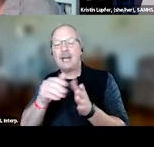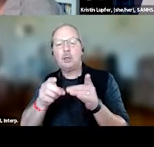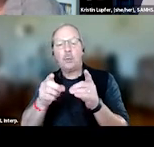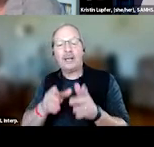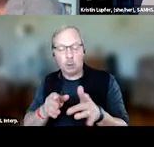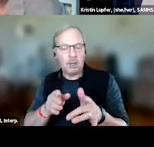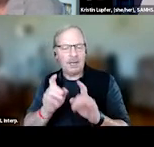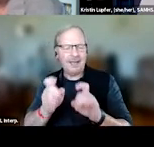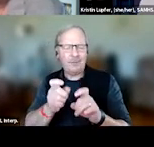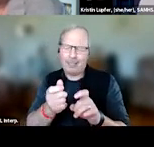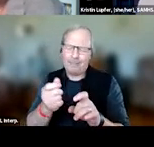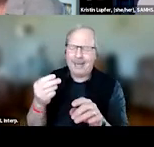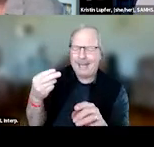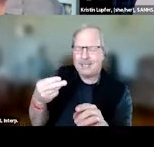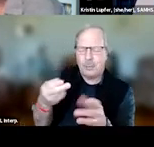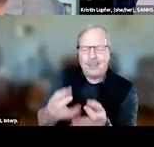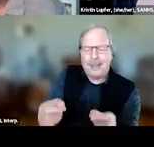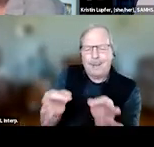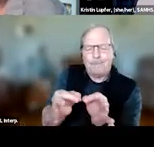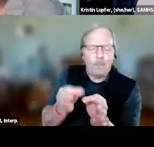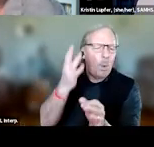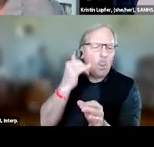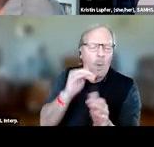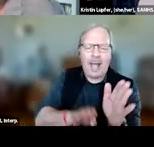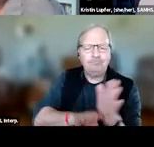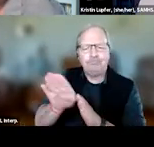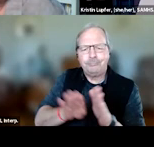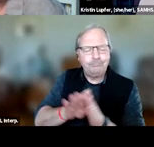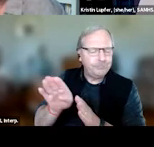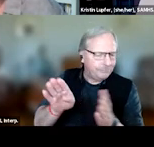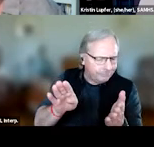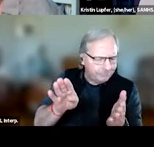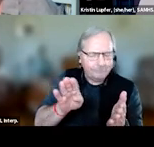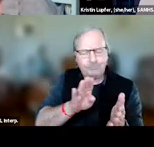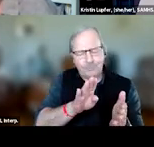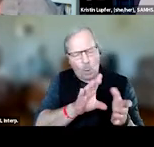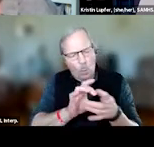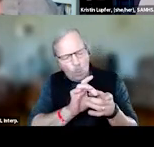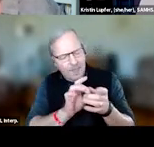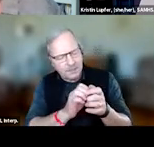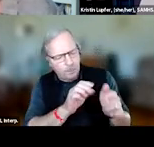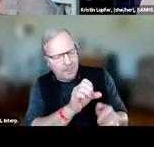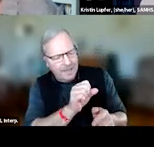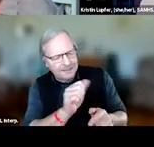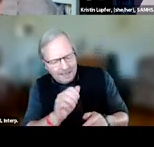give you a little bit of a history and the importance of why developing relationships with SSA and DDS is really critical. Kristen?